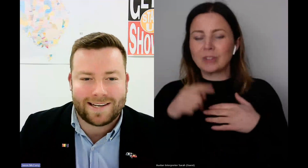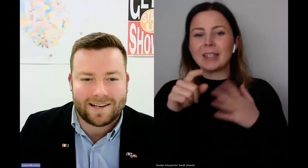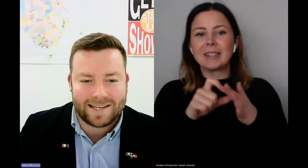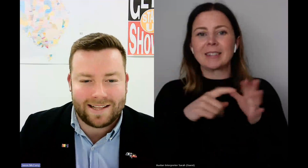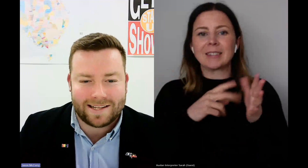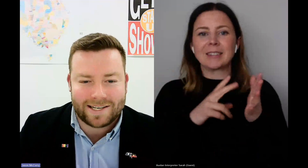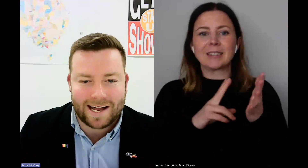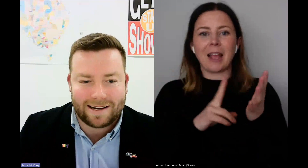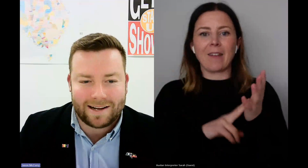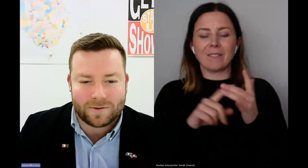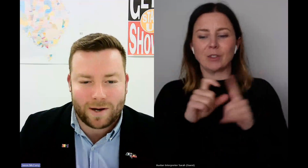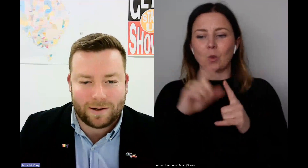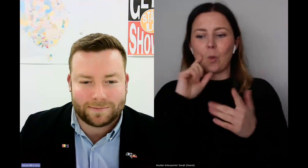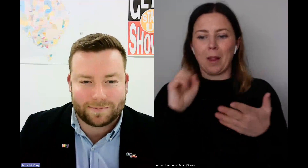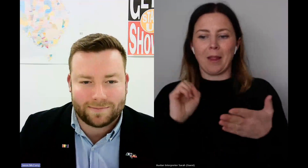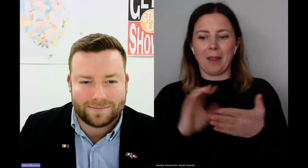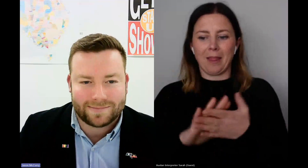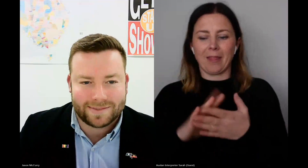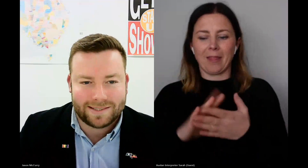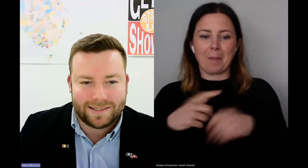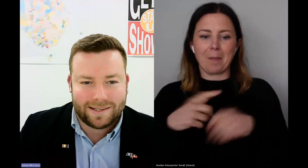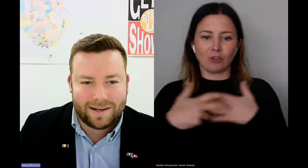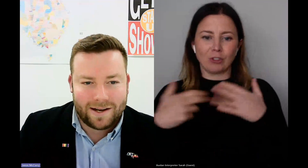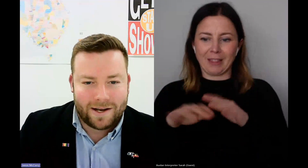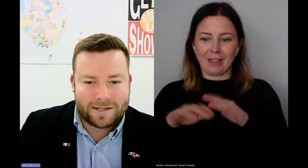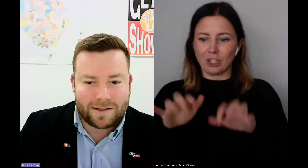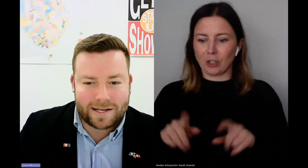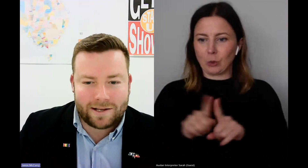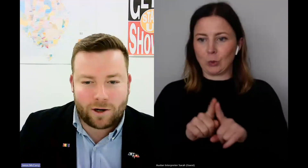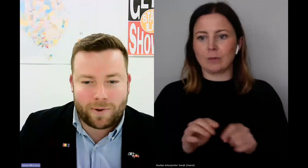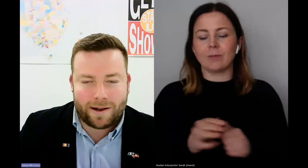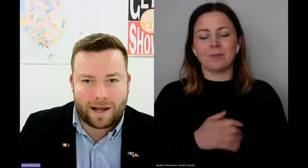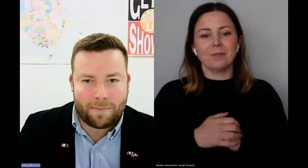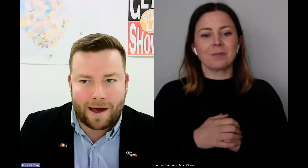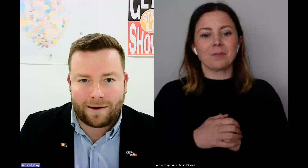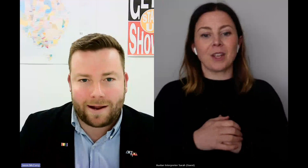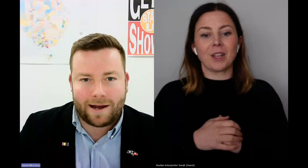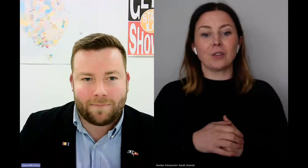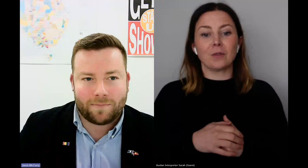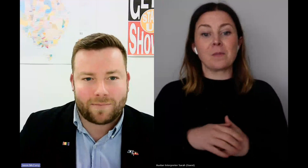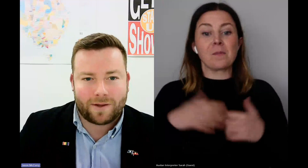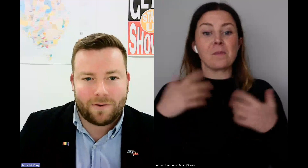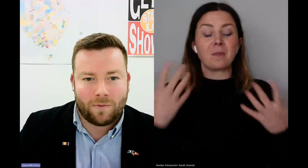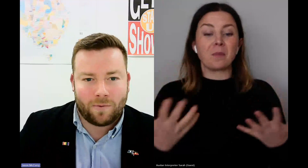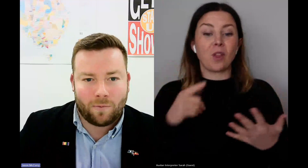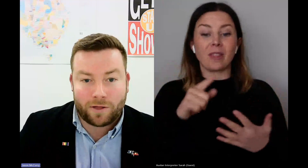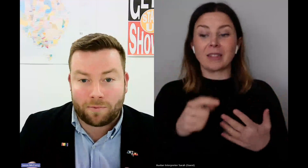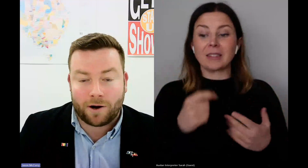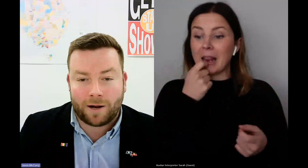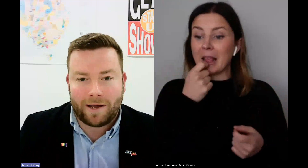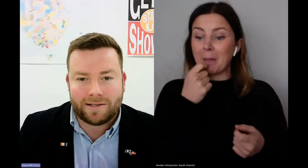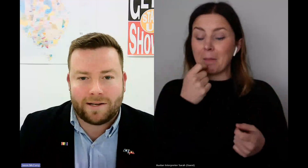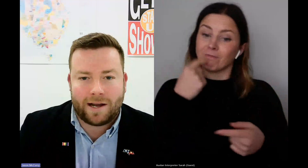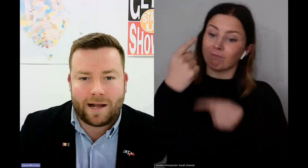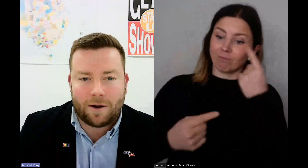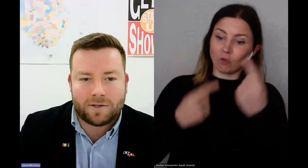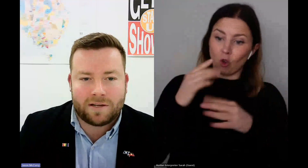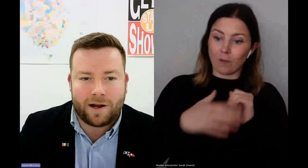details in the chat as well. So that's a little bit about what the program is and how it was